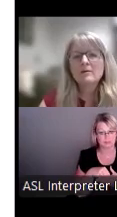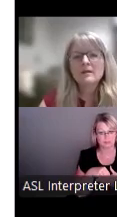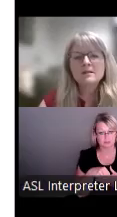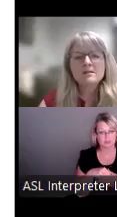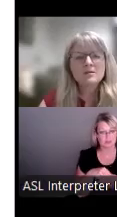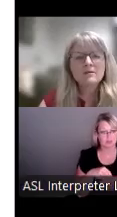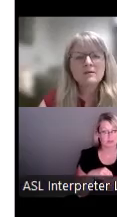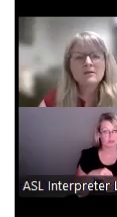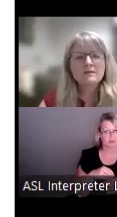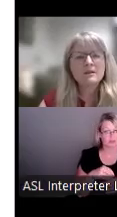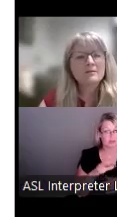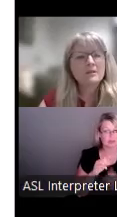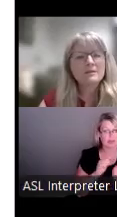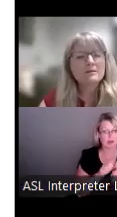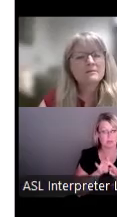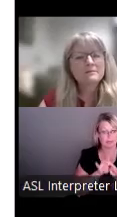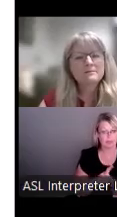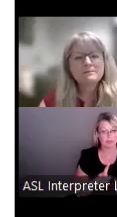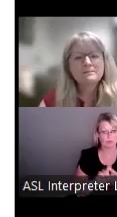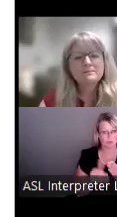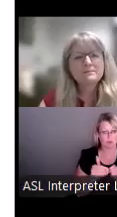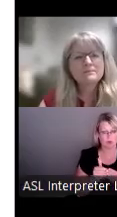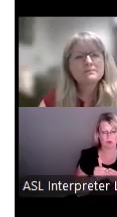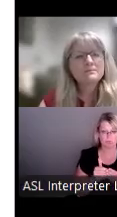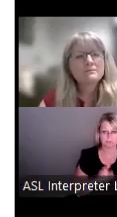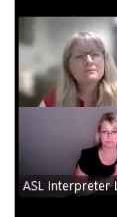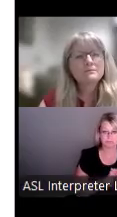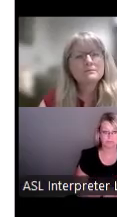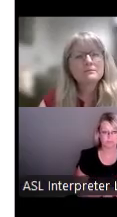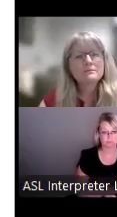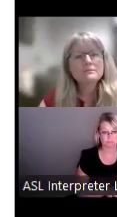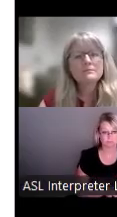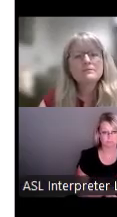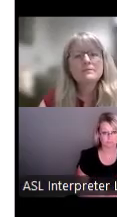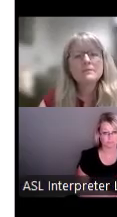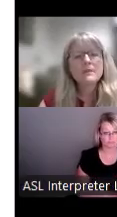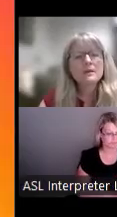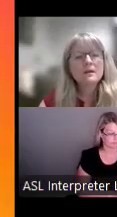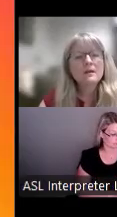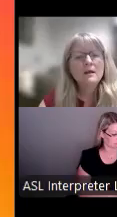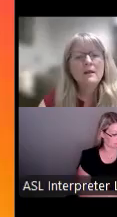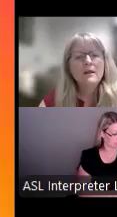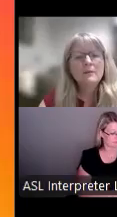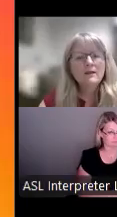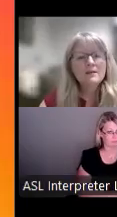it relates to overall development, and then we have